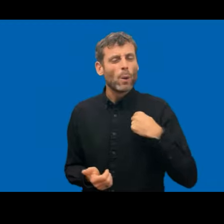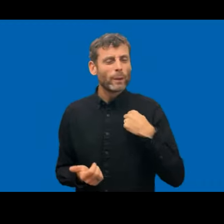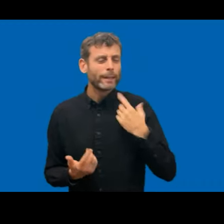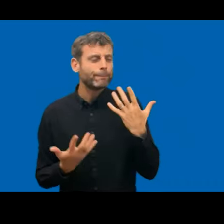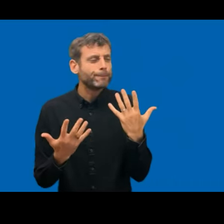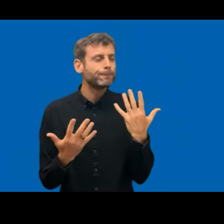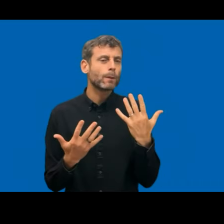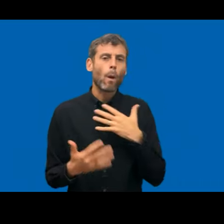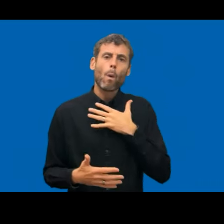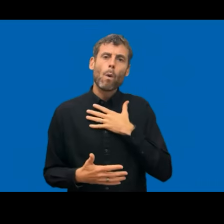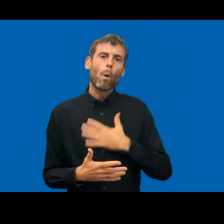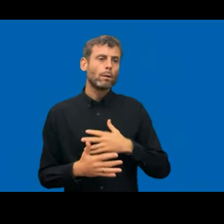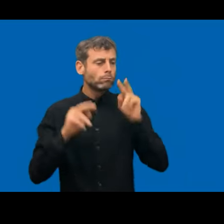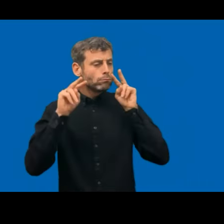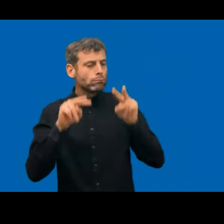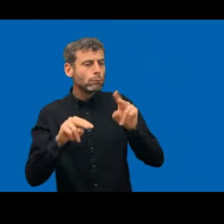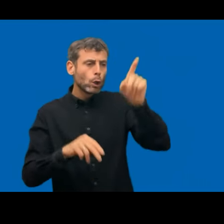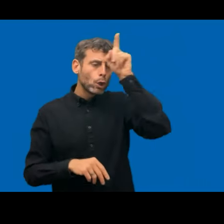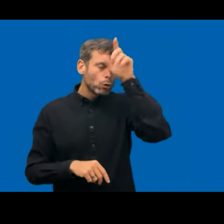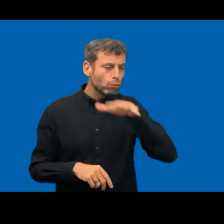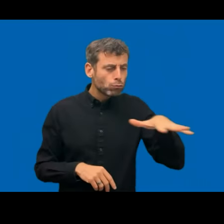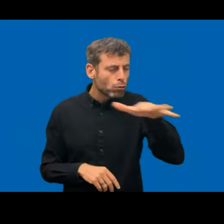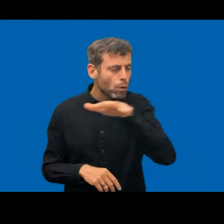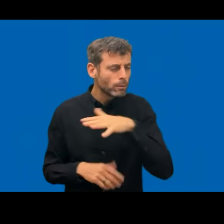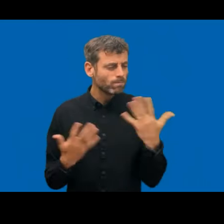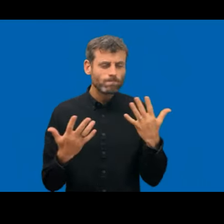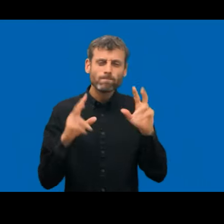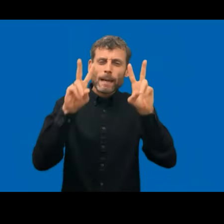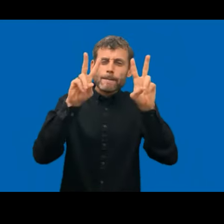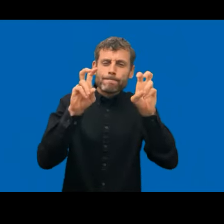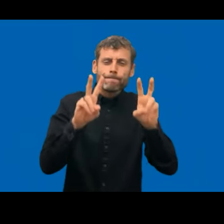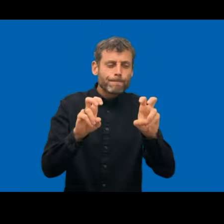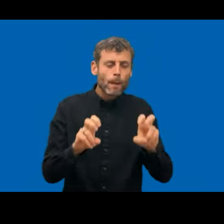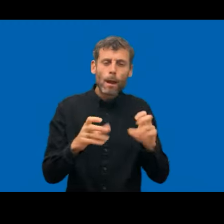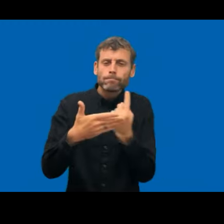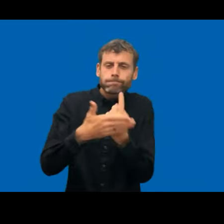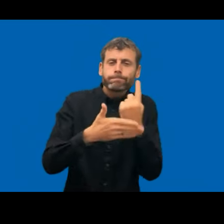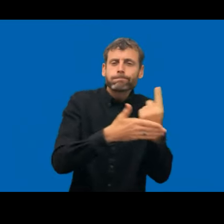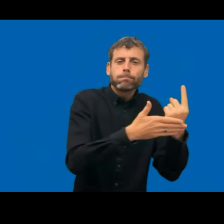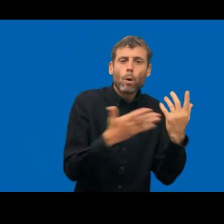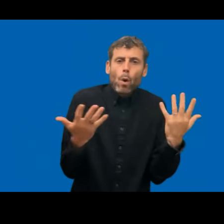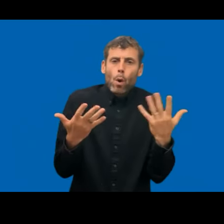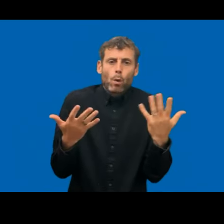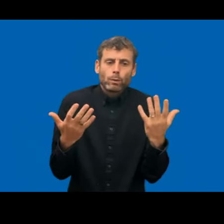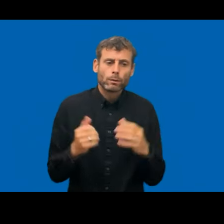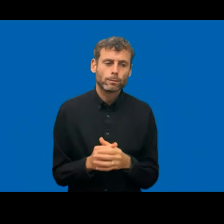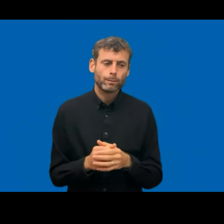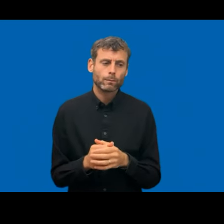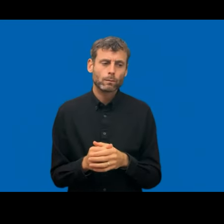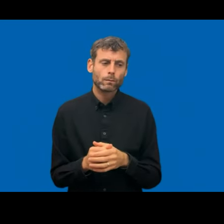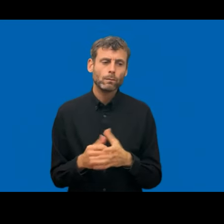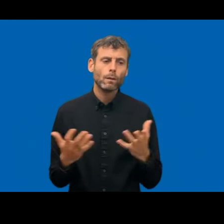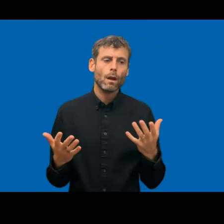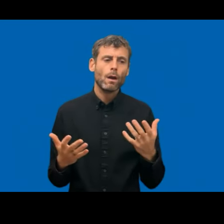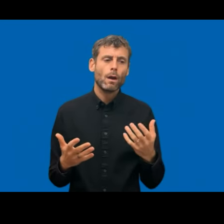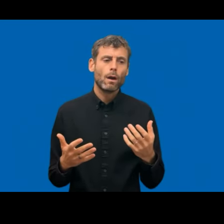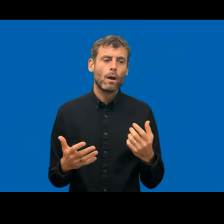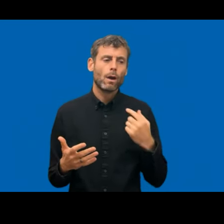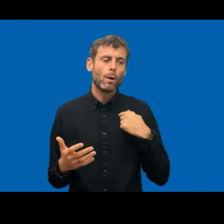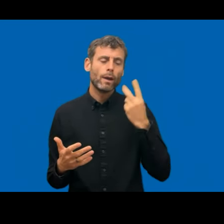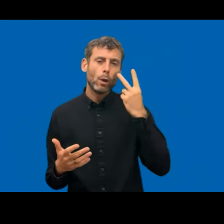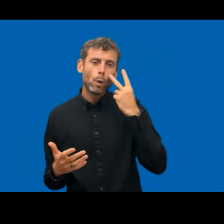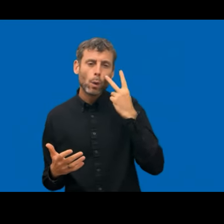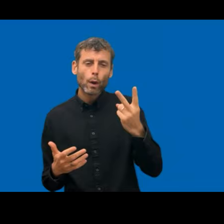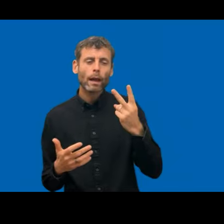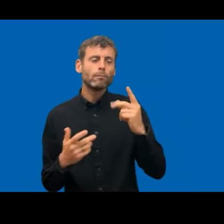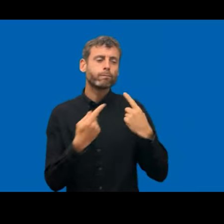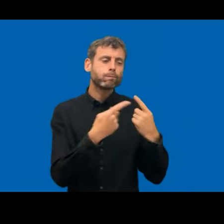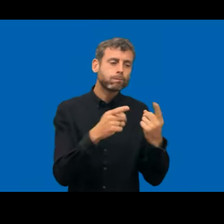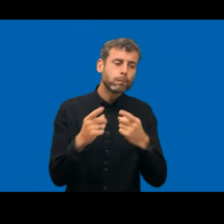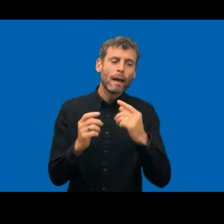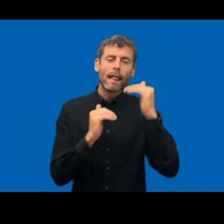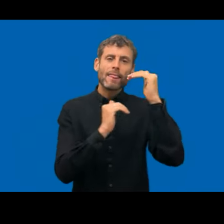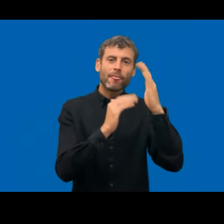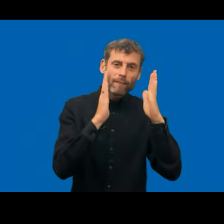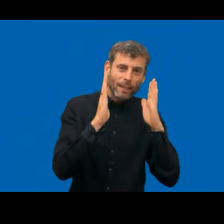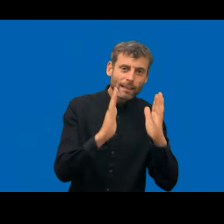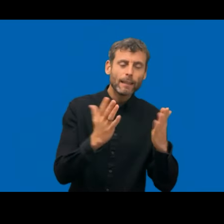try to find the definition based on the specters or the verifiers, and the other stuff and we just